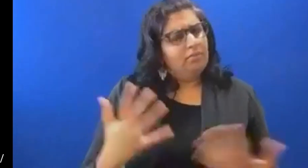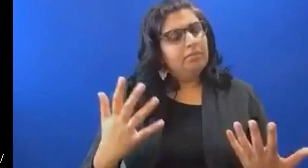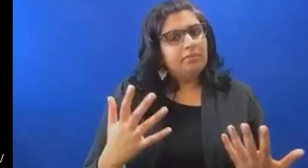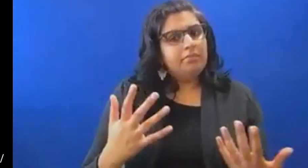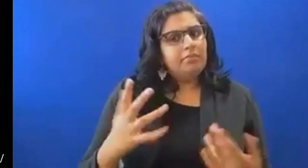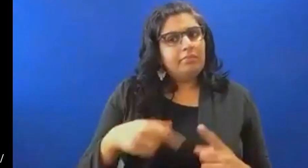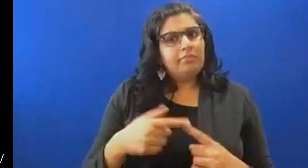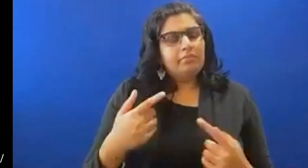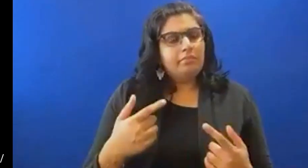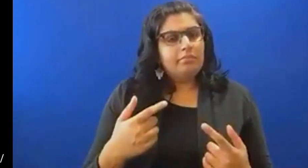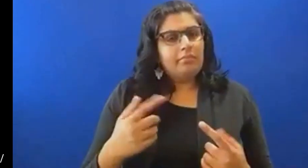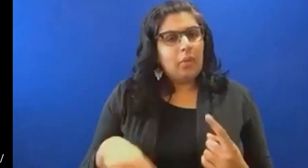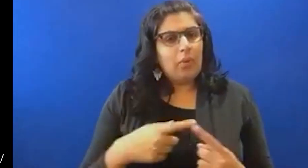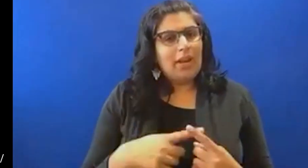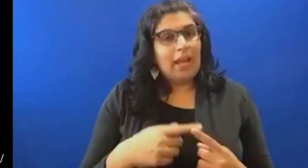Even when I say it's okay to say disability.